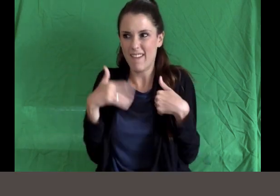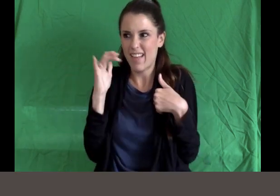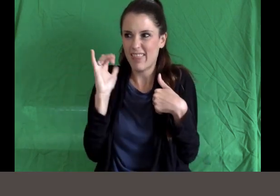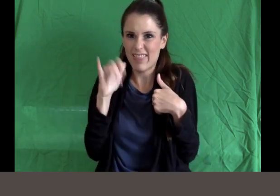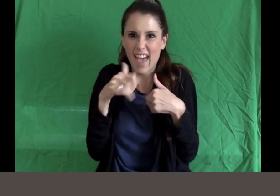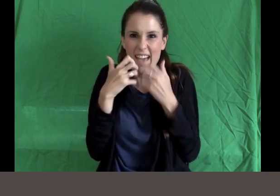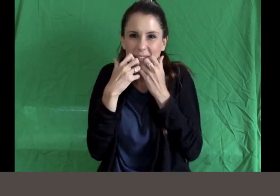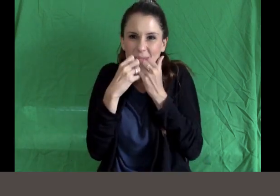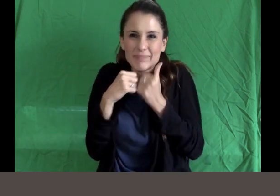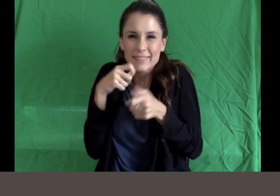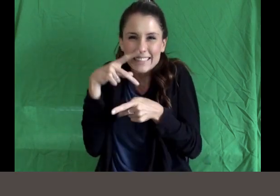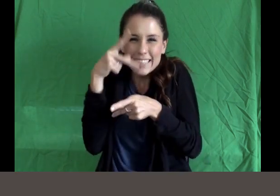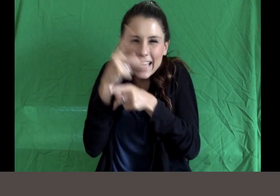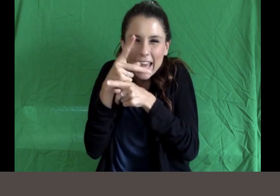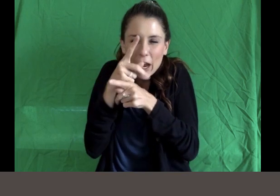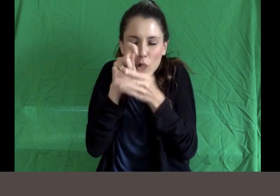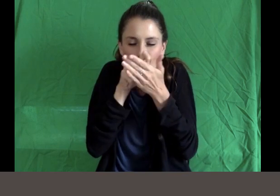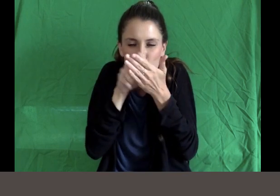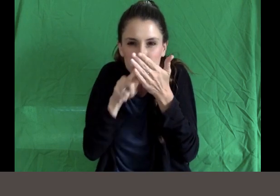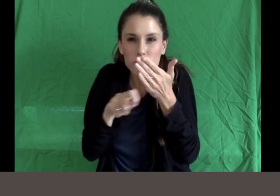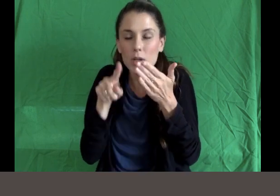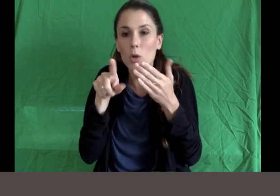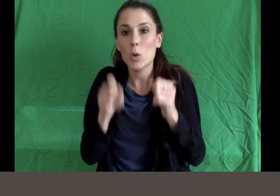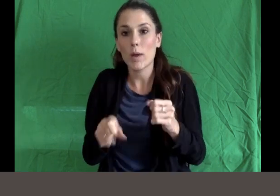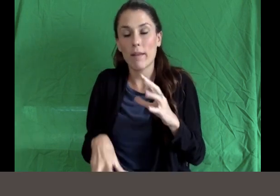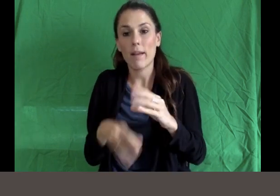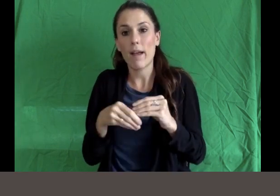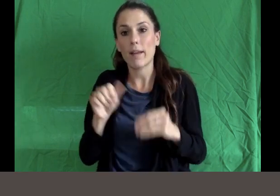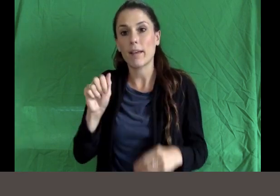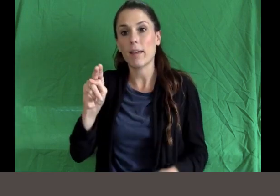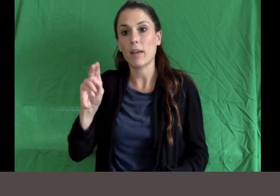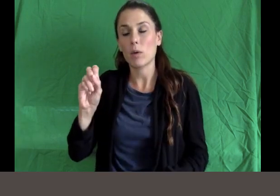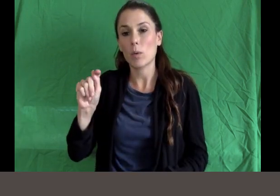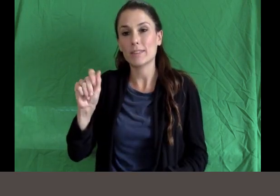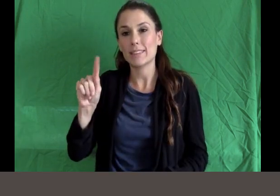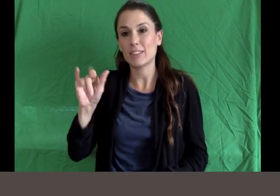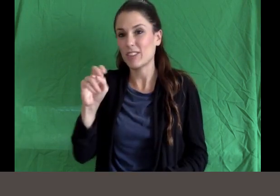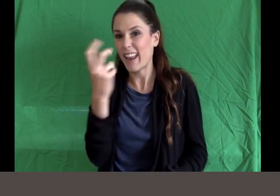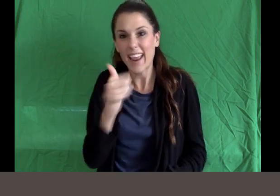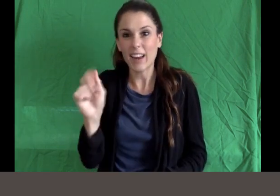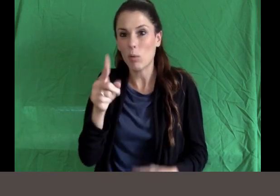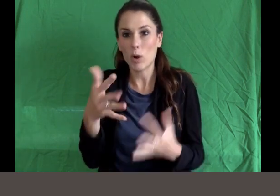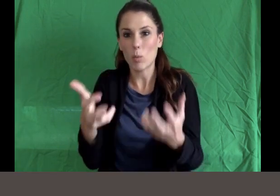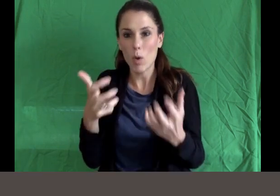your chart you can put an annotation absolutely anywhere you want it you can put given shapes